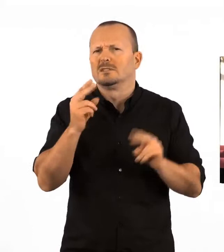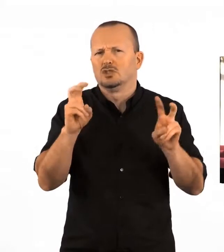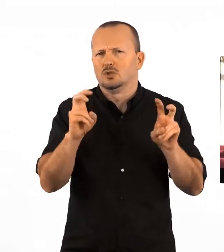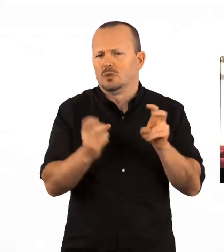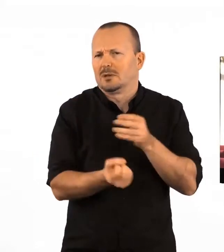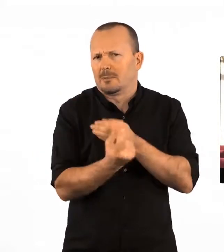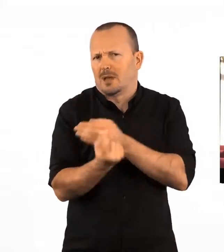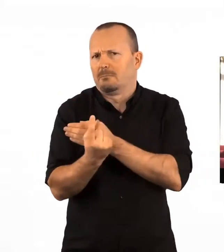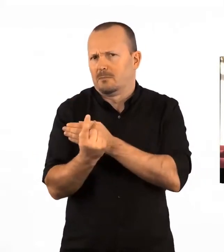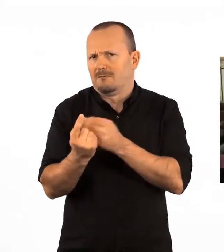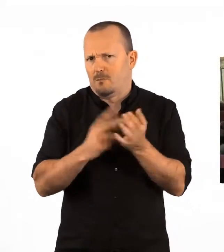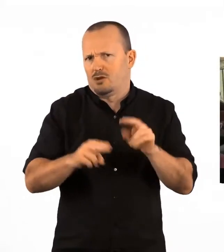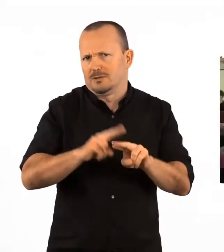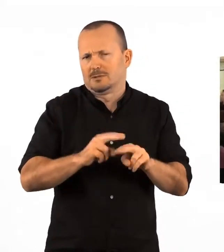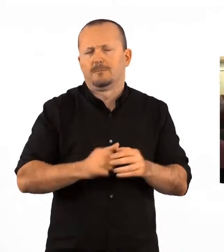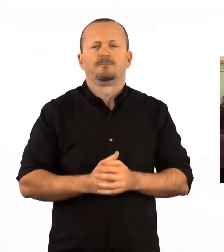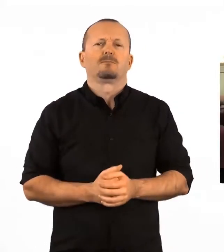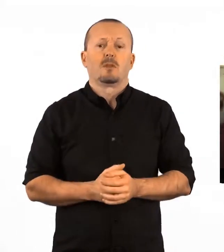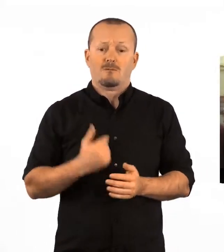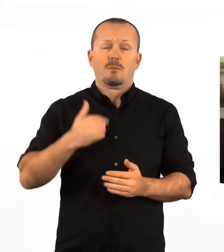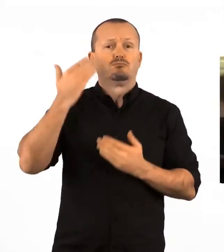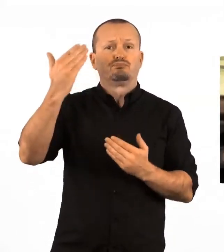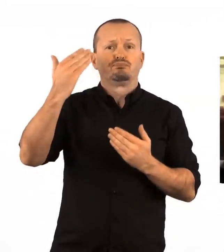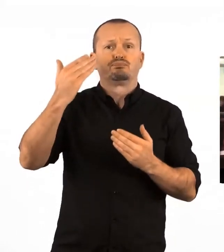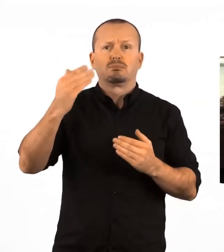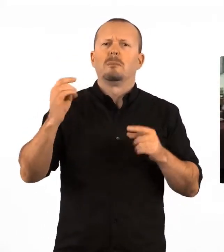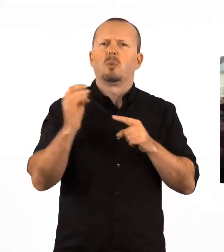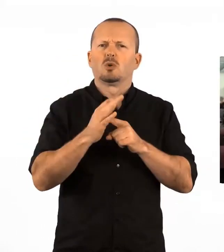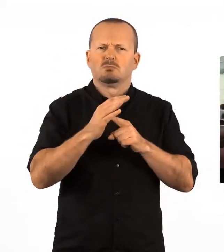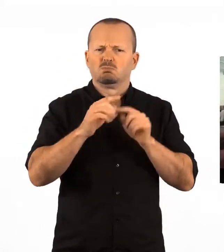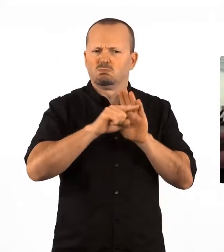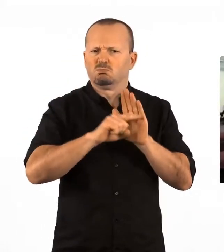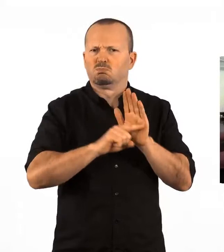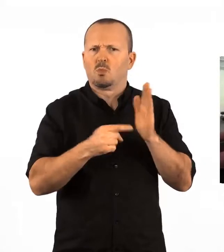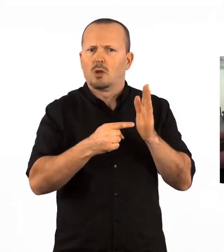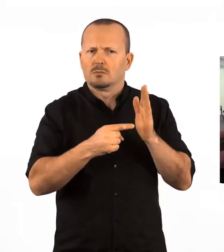an issue that comes up for parents. The key points for the session are around give lots